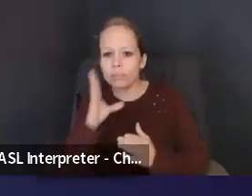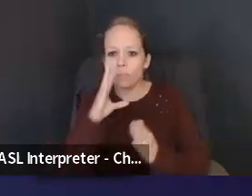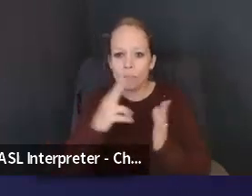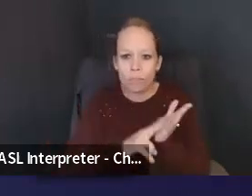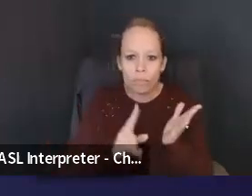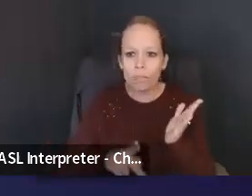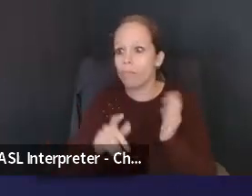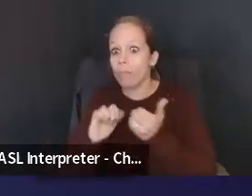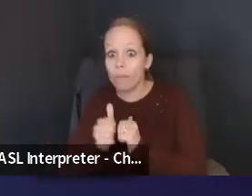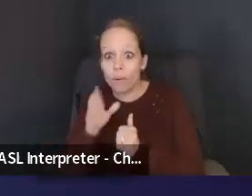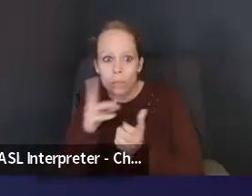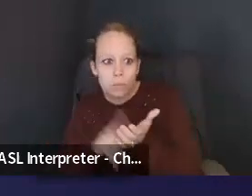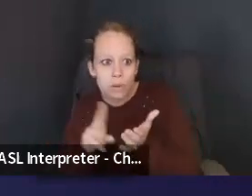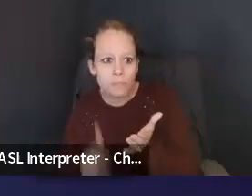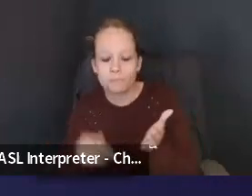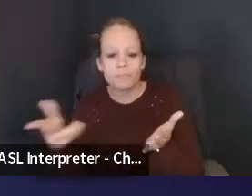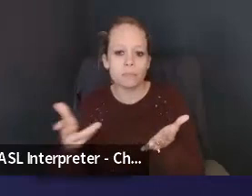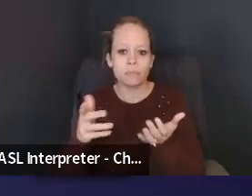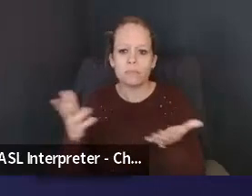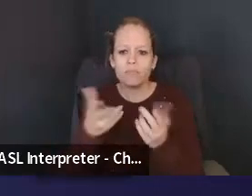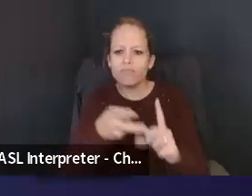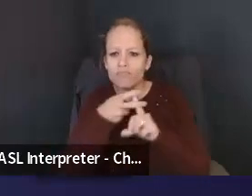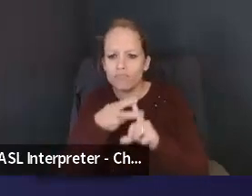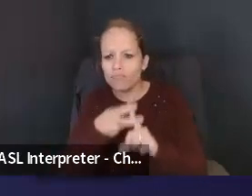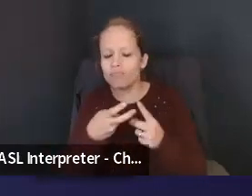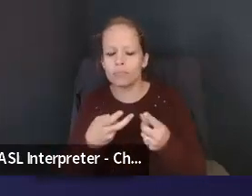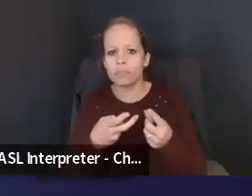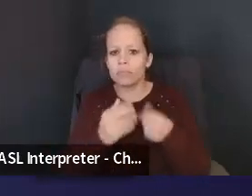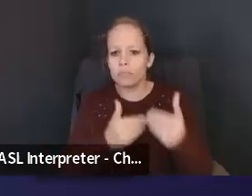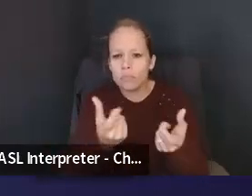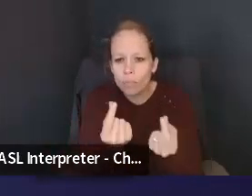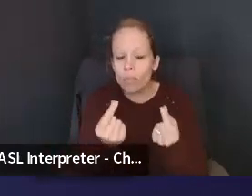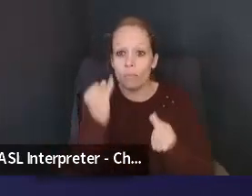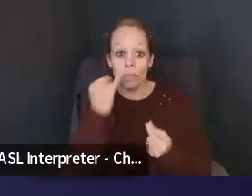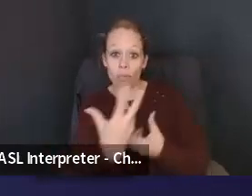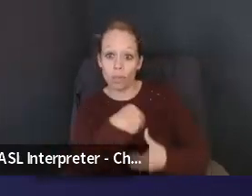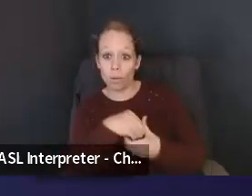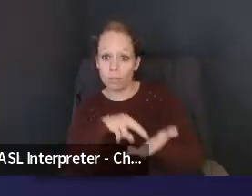is the recruitment procedure? Do they receive incentives for participating? Are there inclusion,